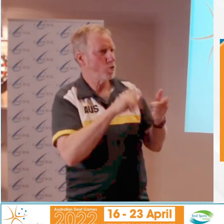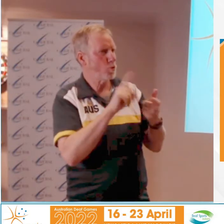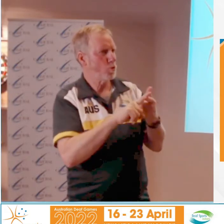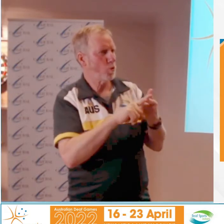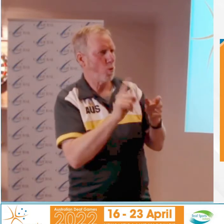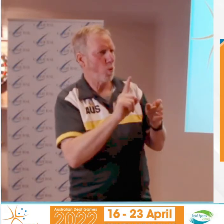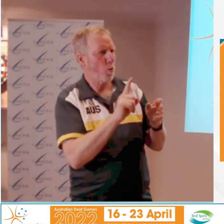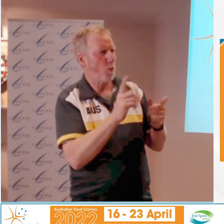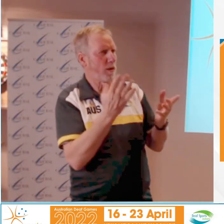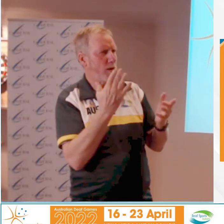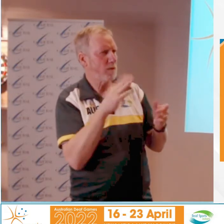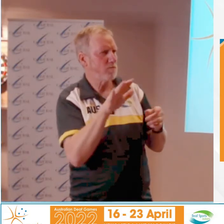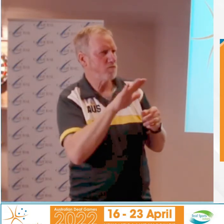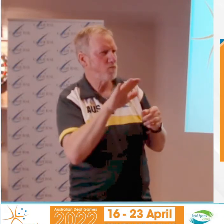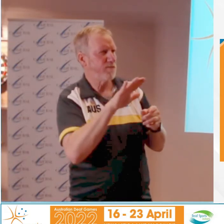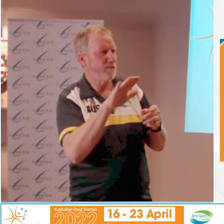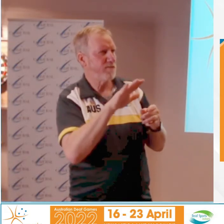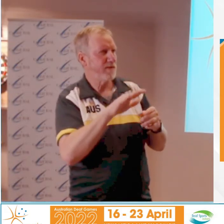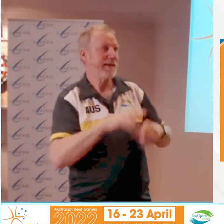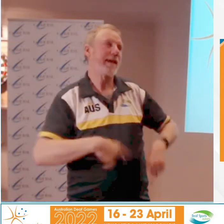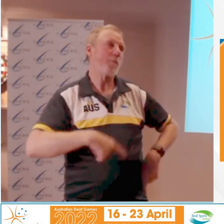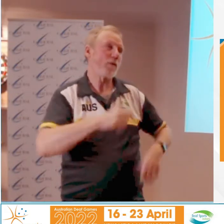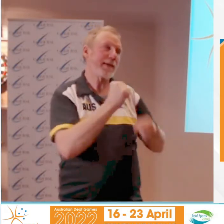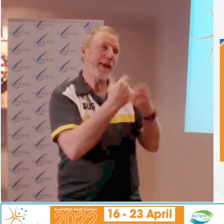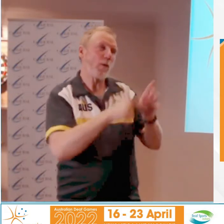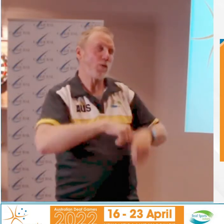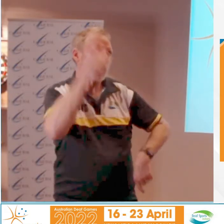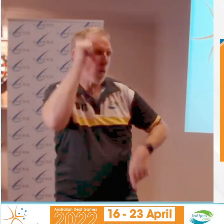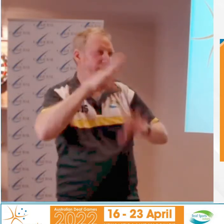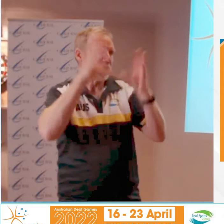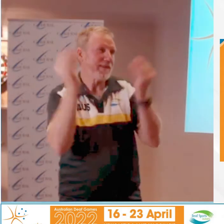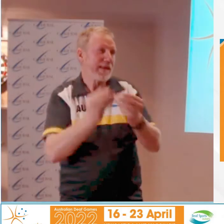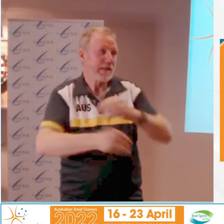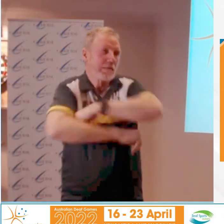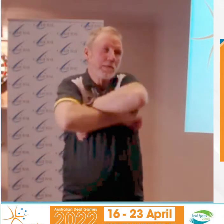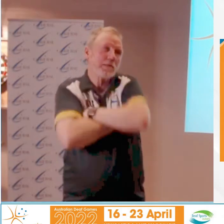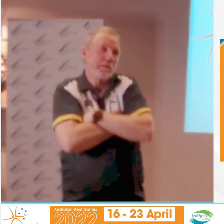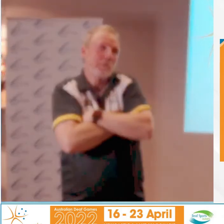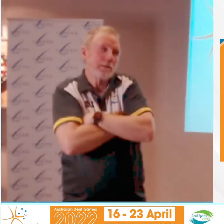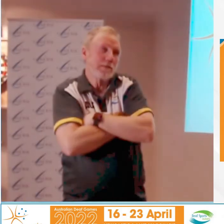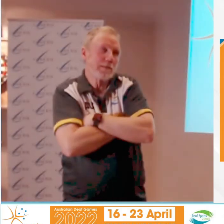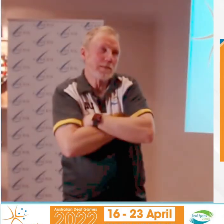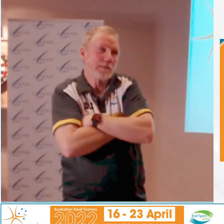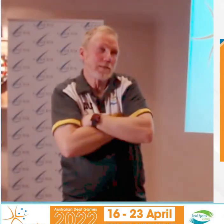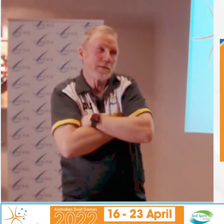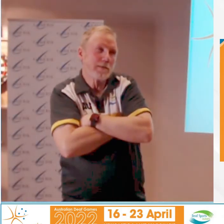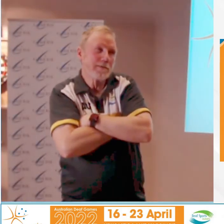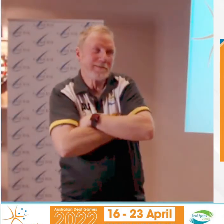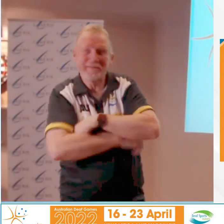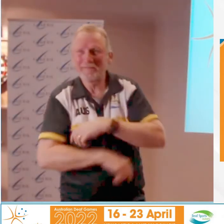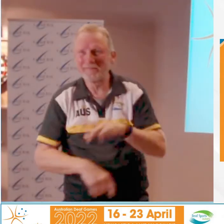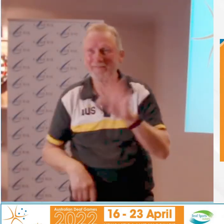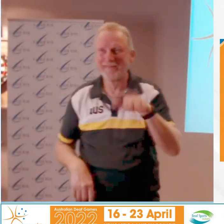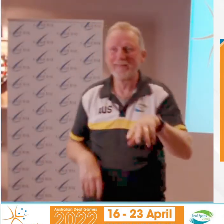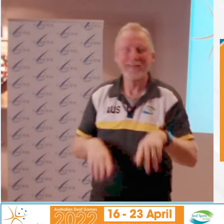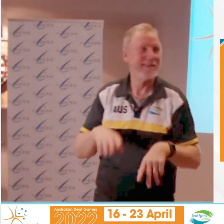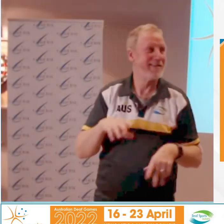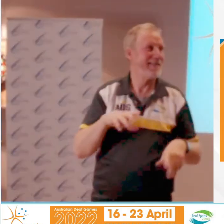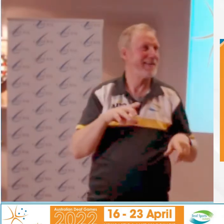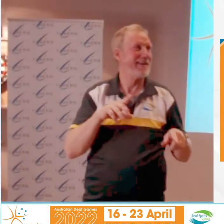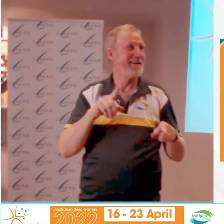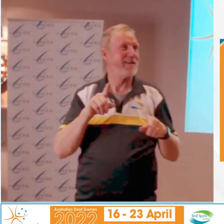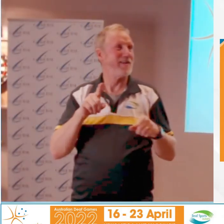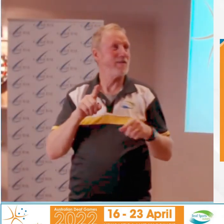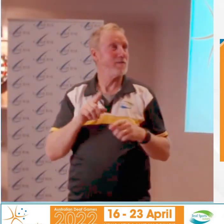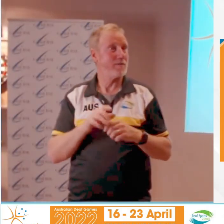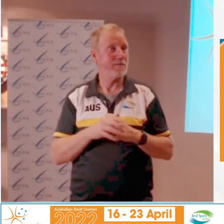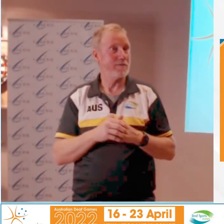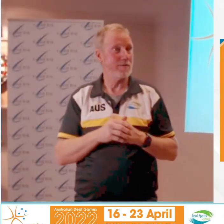what's the date when is the cut off for that come on Garry you know everything